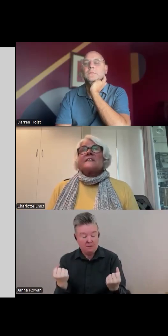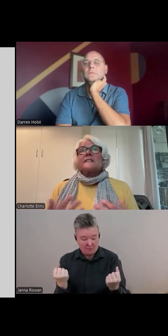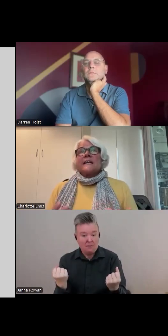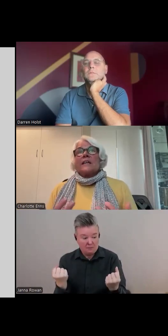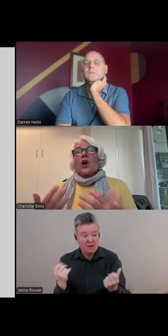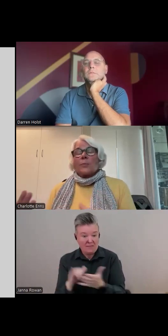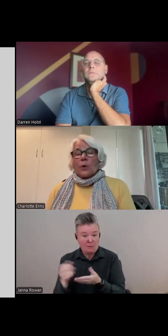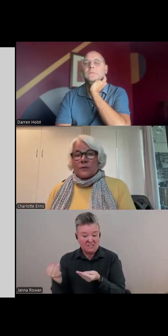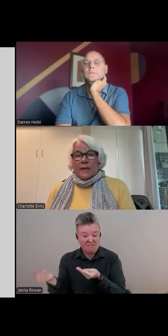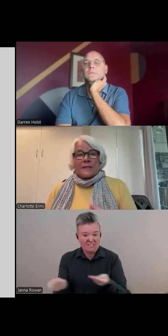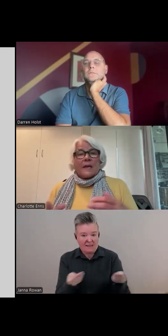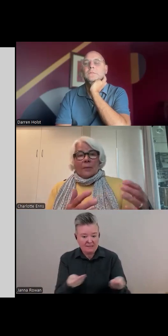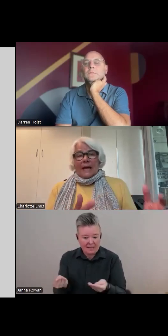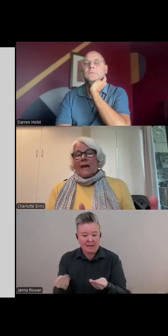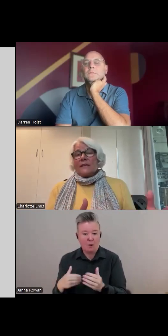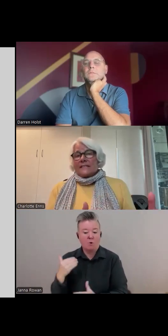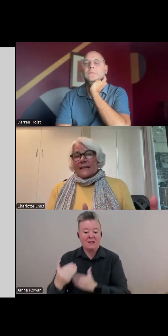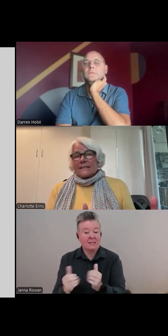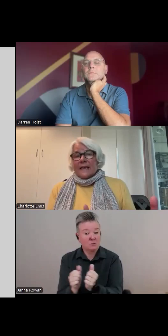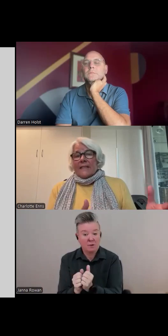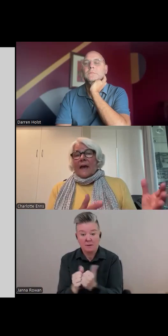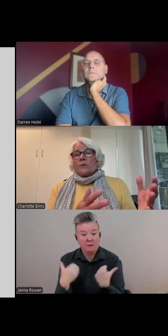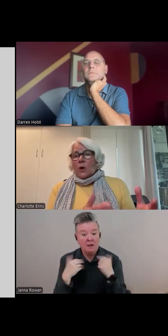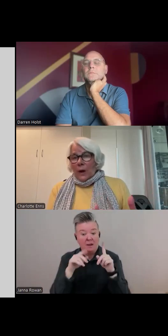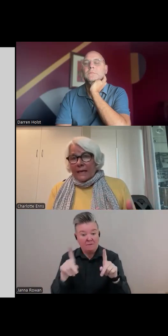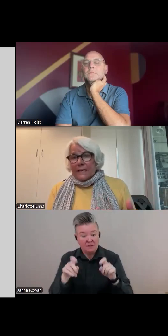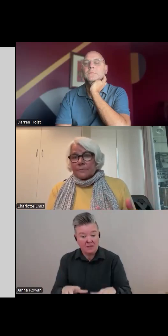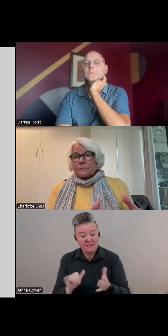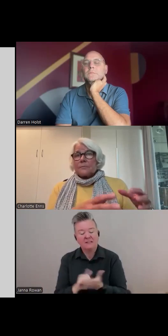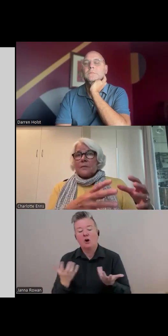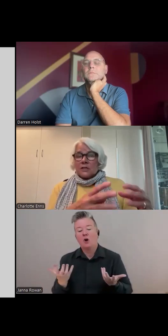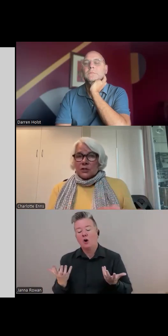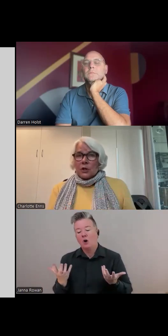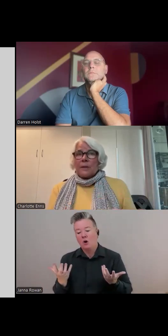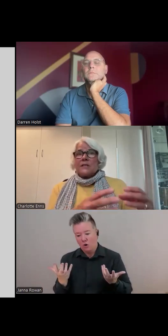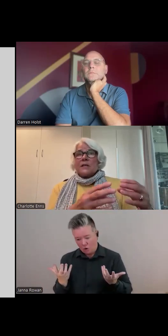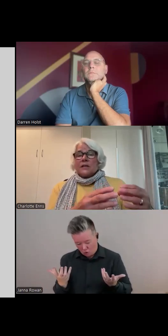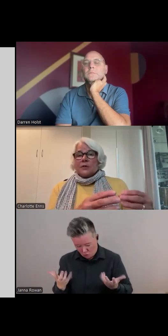it facilitated our process by having a test that was already determined